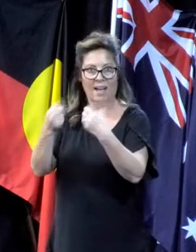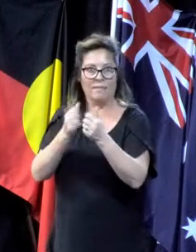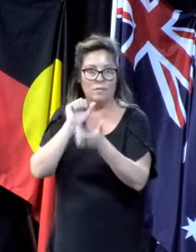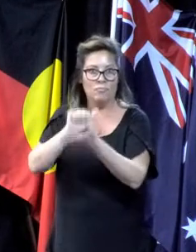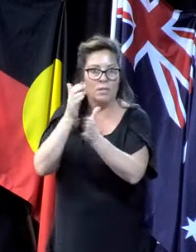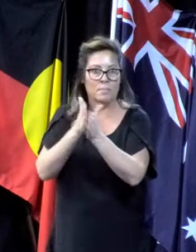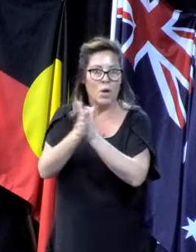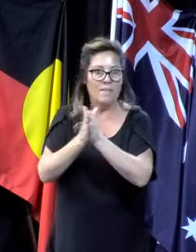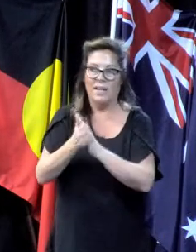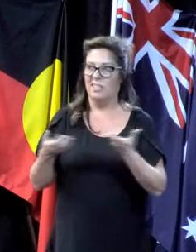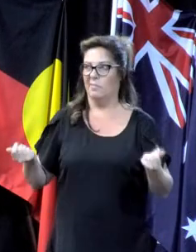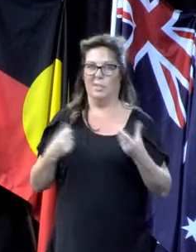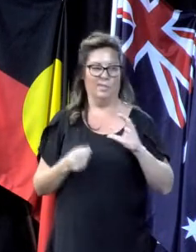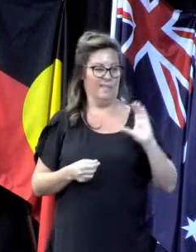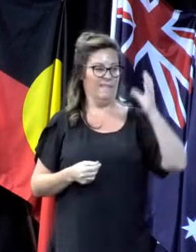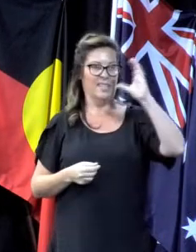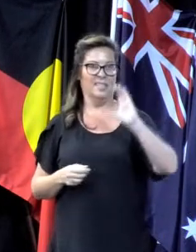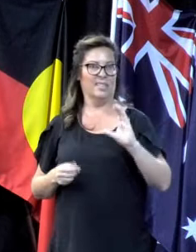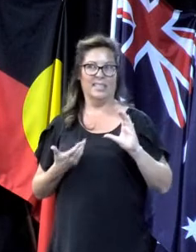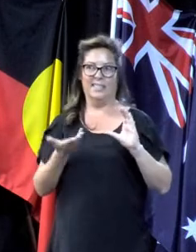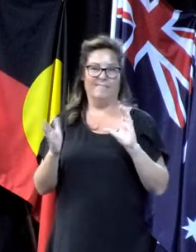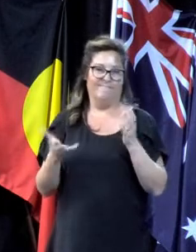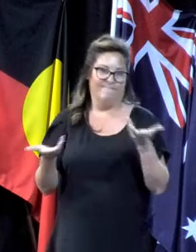And was it... Was it successful?